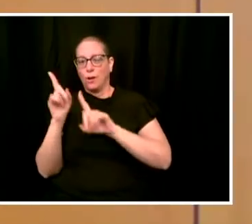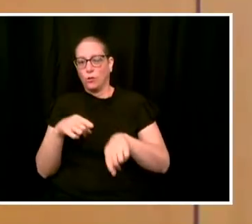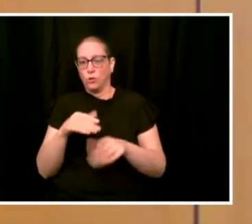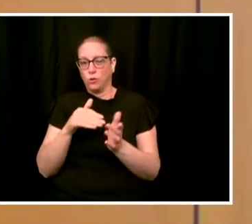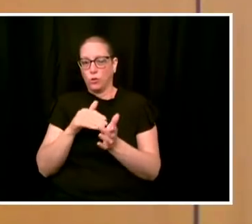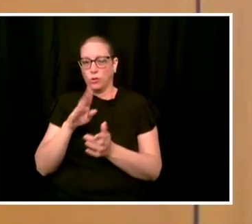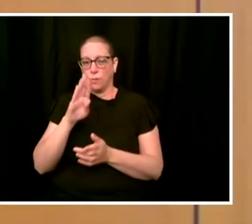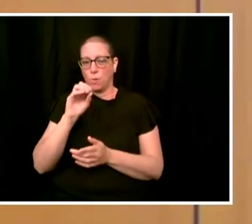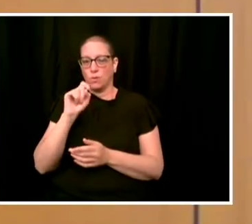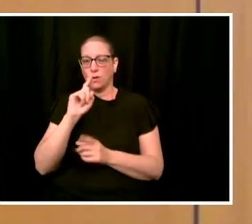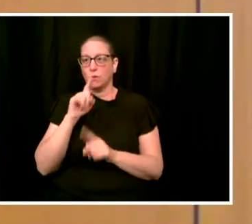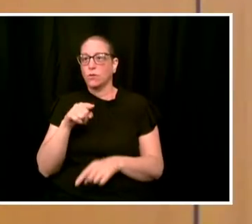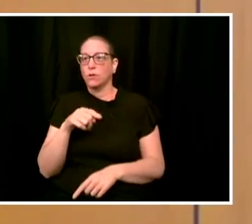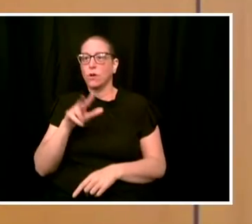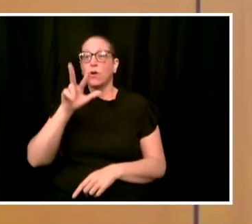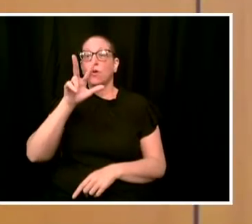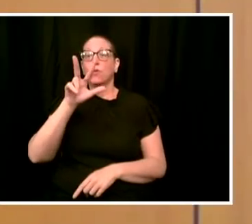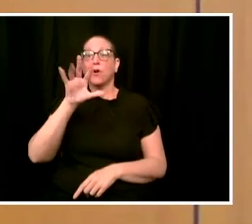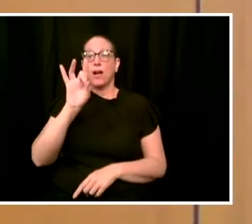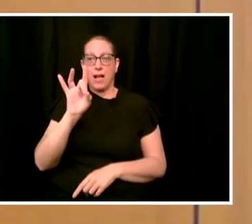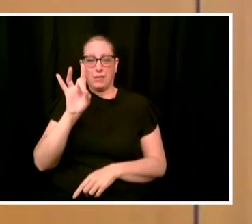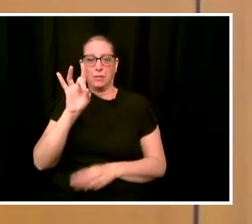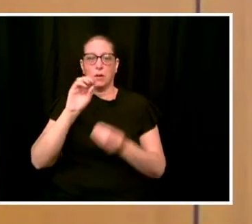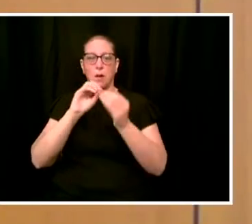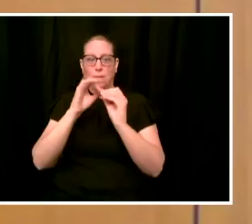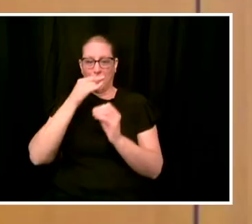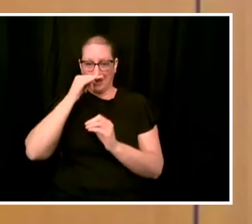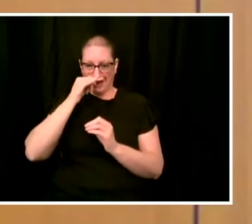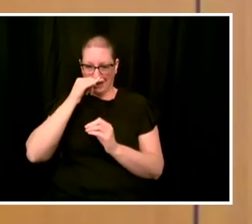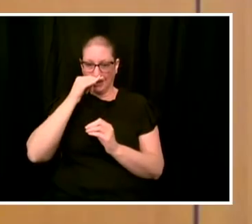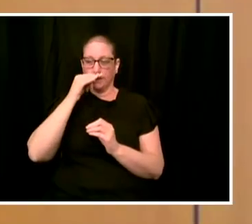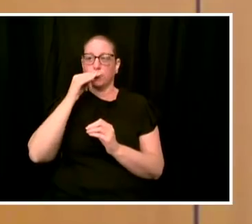WE'LL GET IT OUT